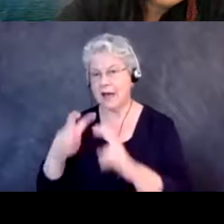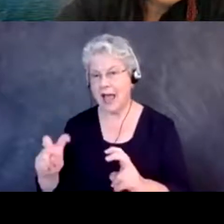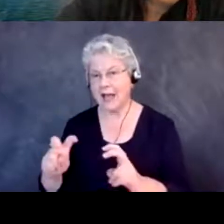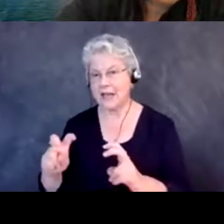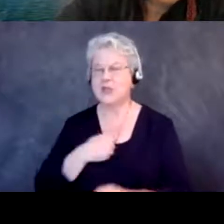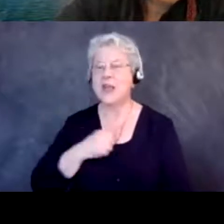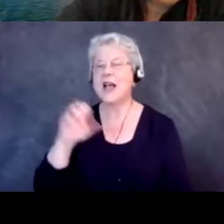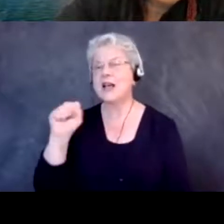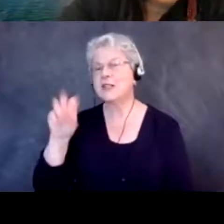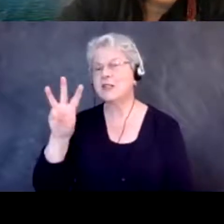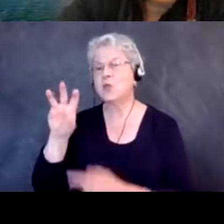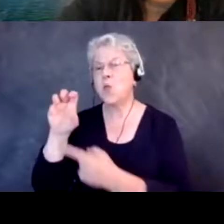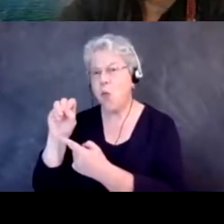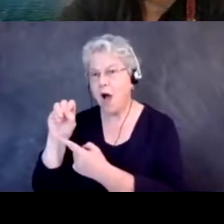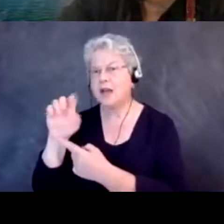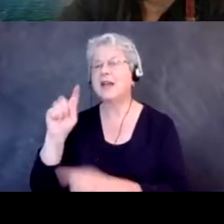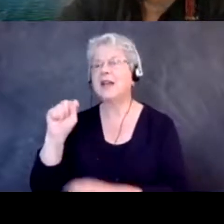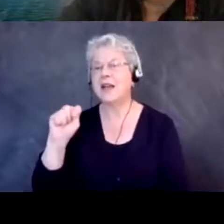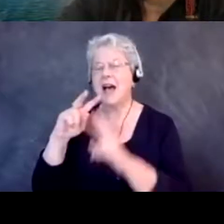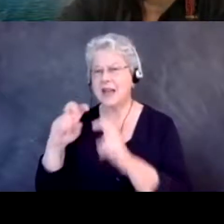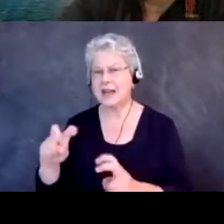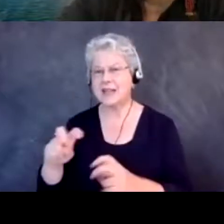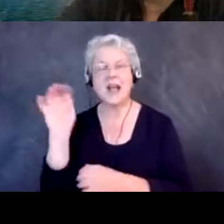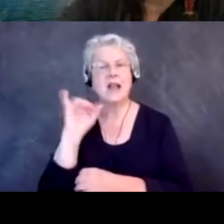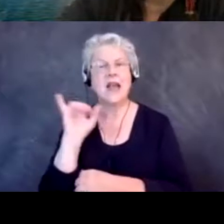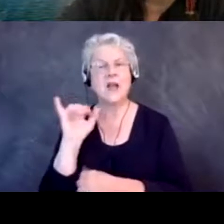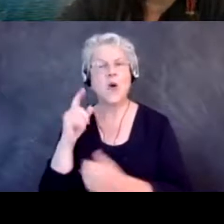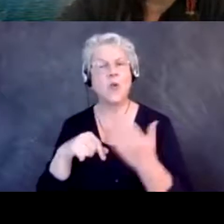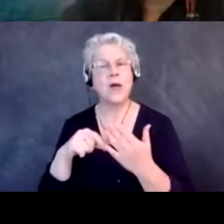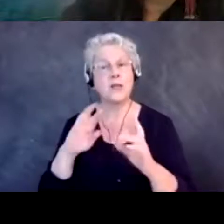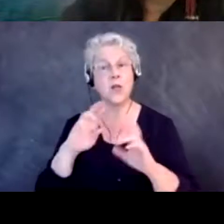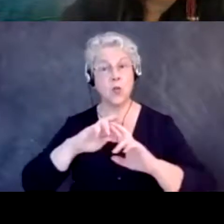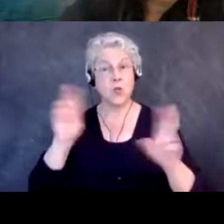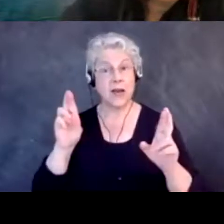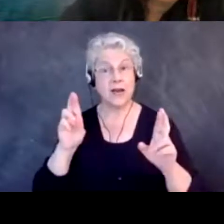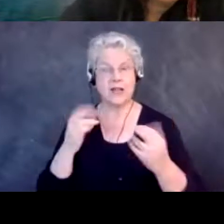Currently, where are we today, what is our readiness or our current assessment? We’re going